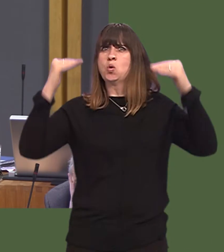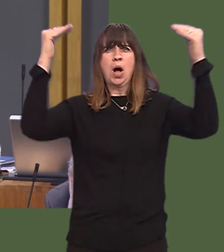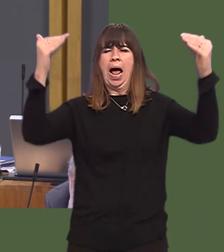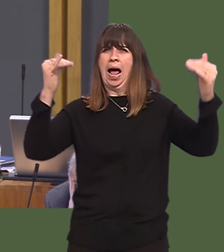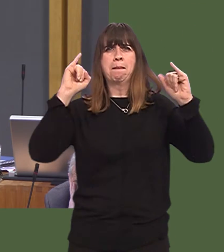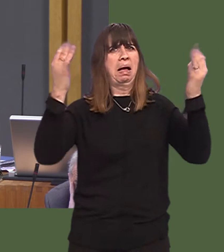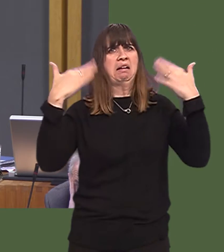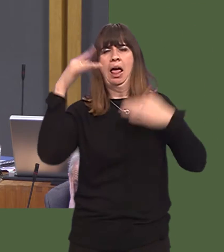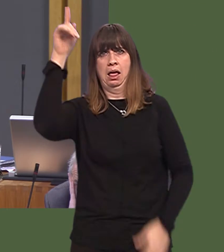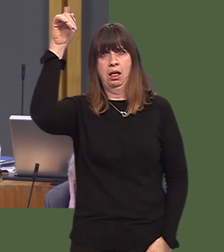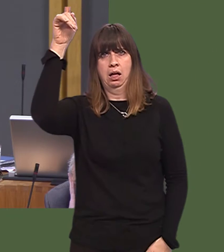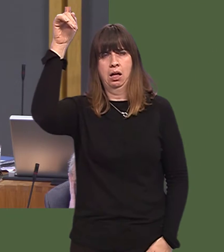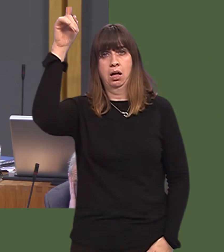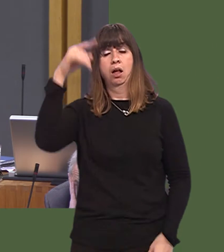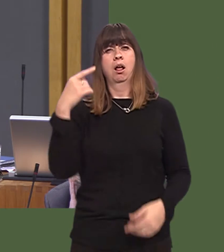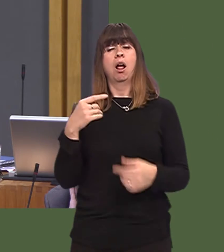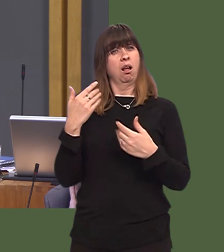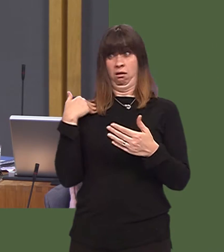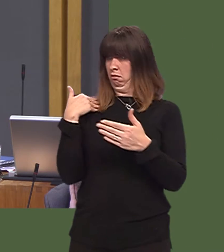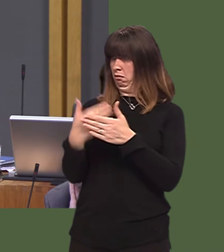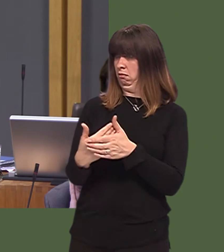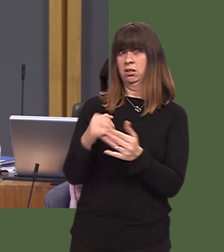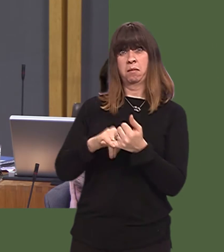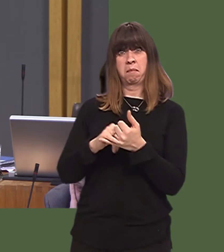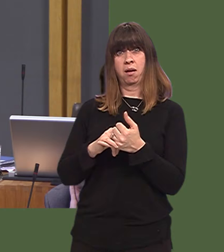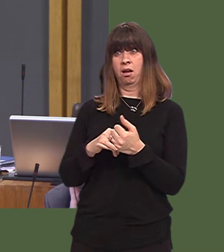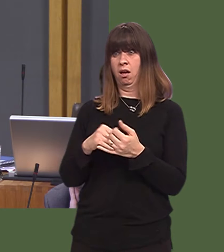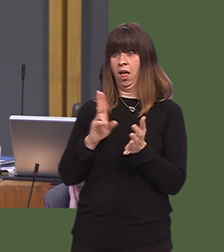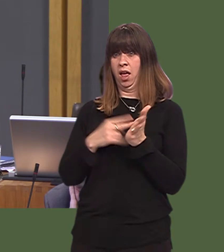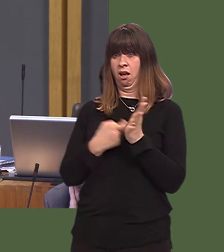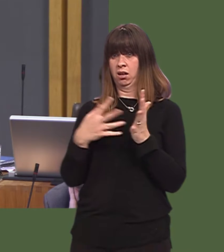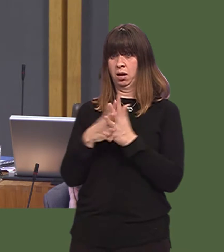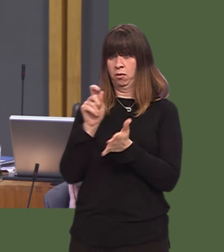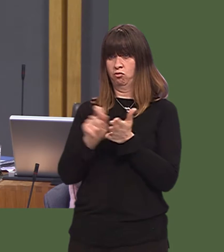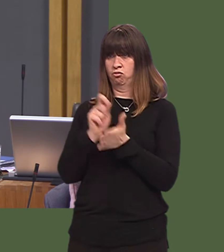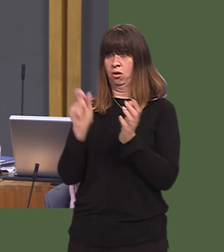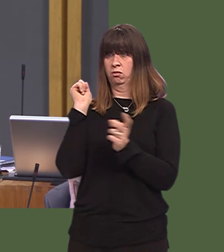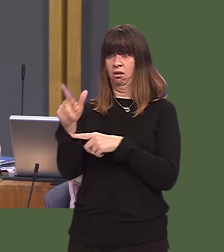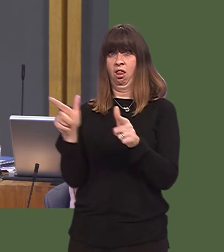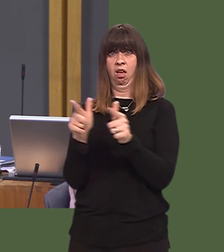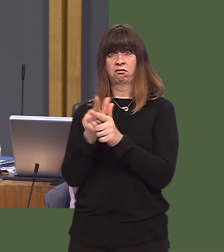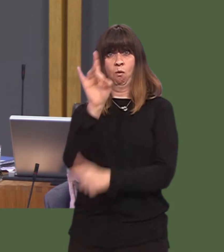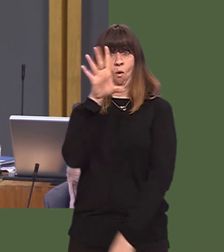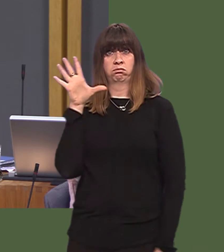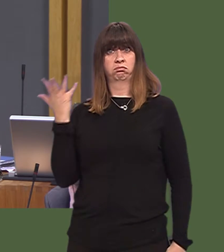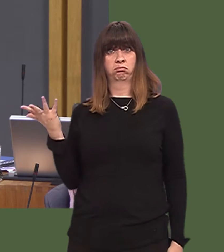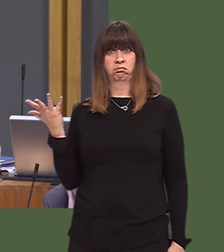Since then, thereís only been one letter by NRW to the company, and that hasnít been responded to.